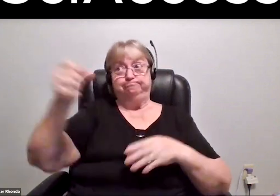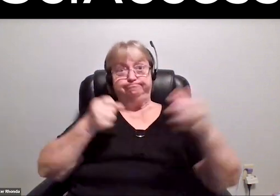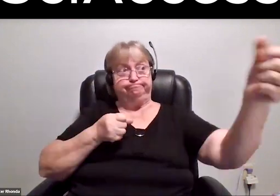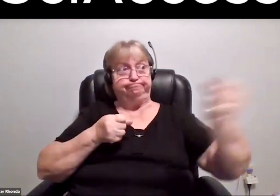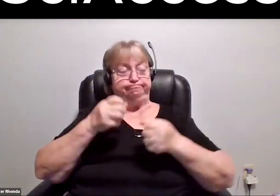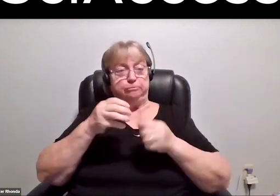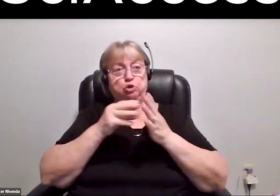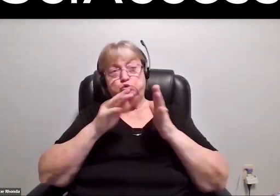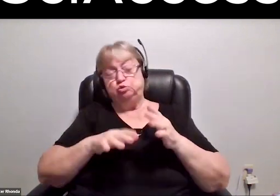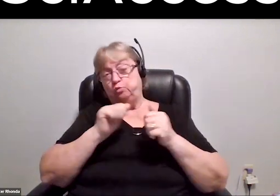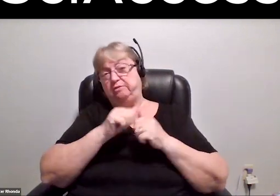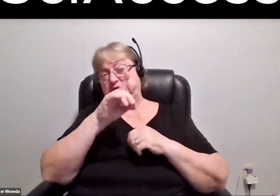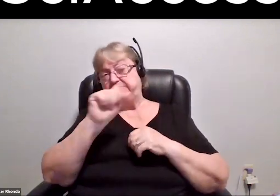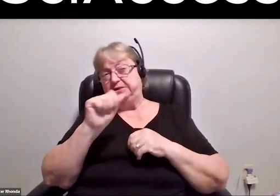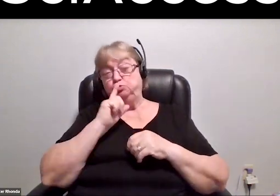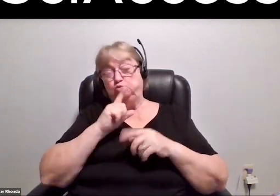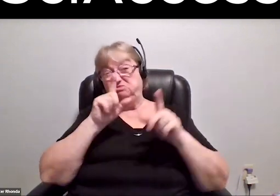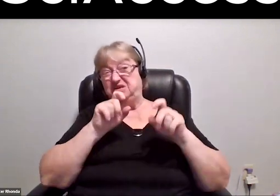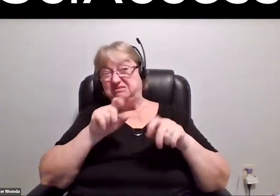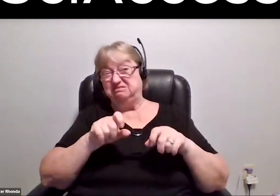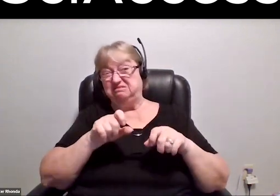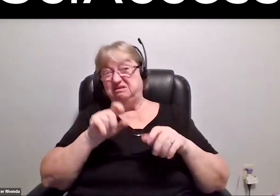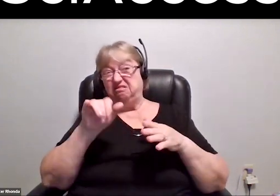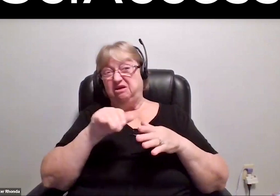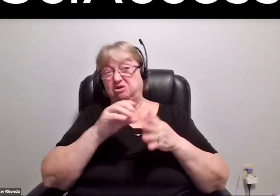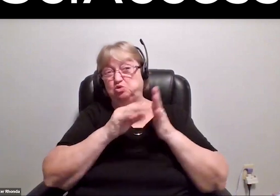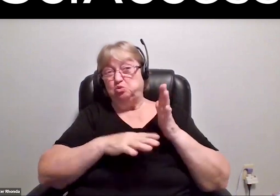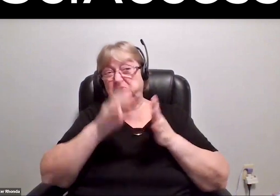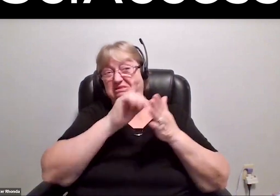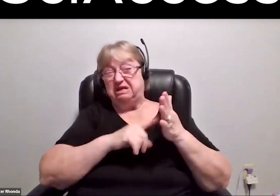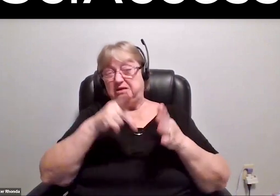to test student design prototypes? Great work. Thank you so much."